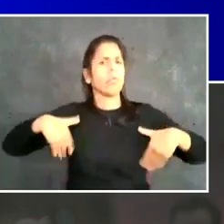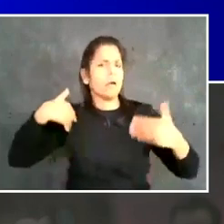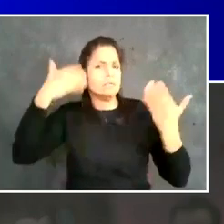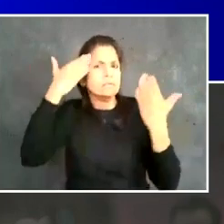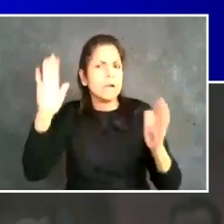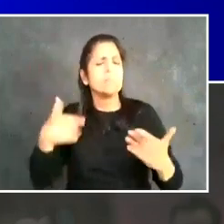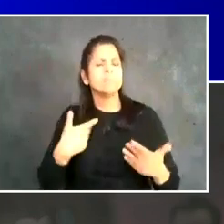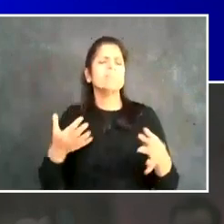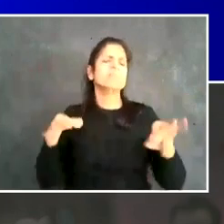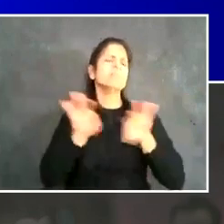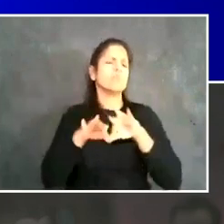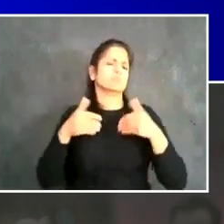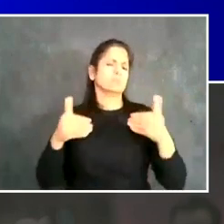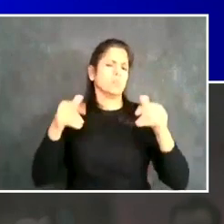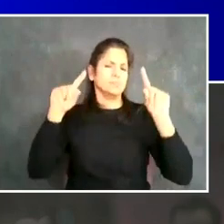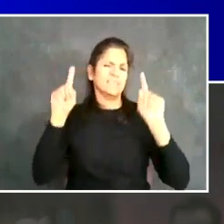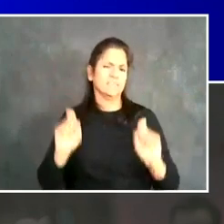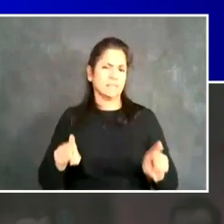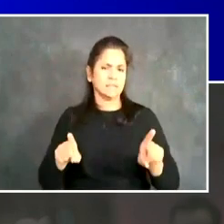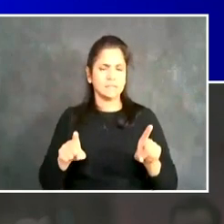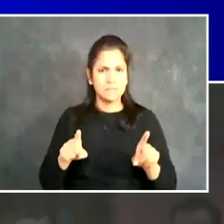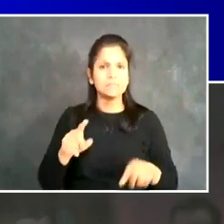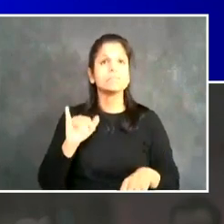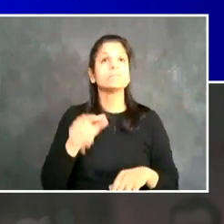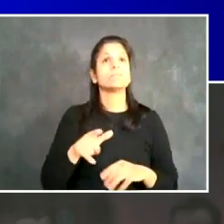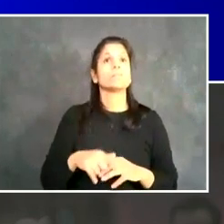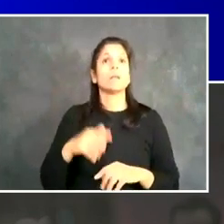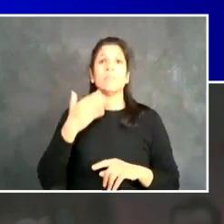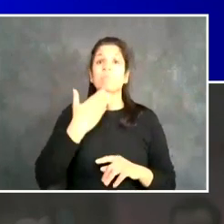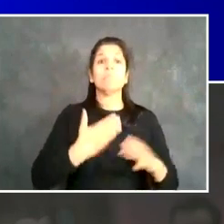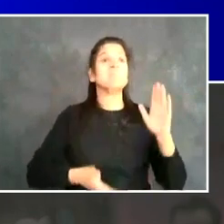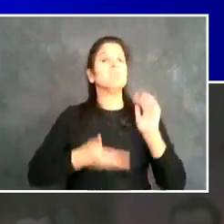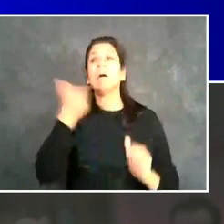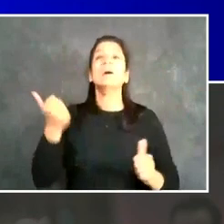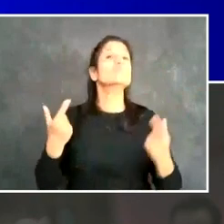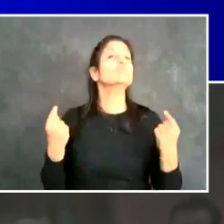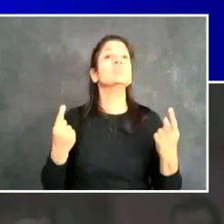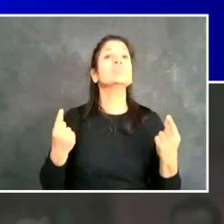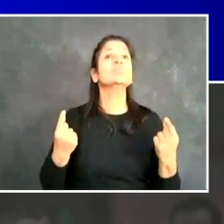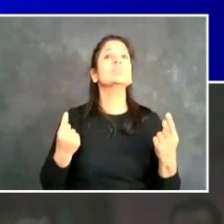AND GIVING THE BEST ANSWER WE